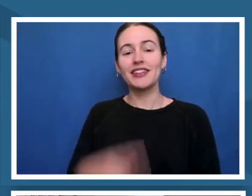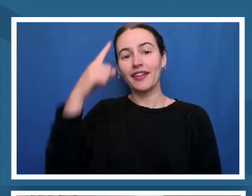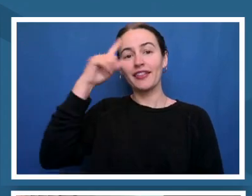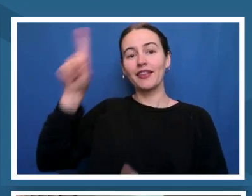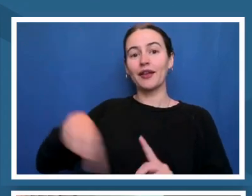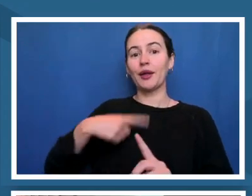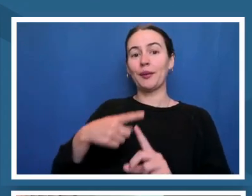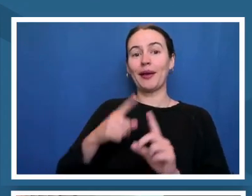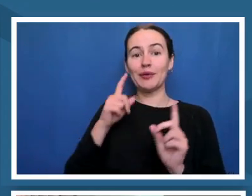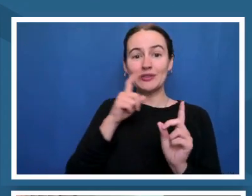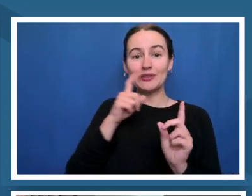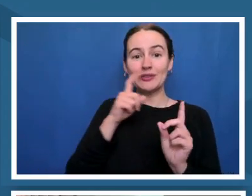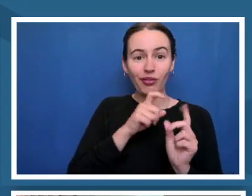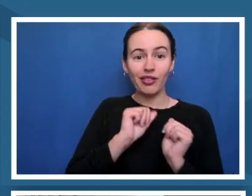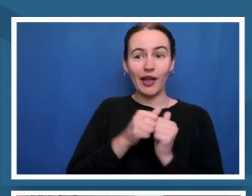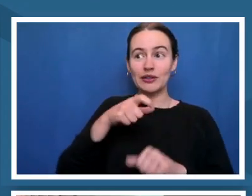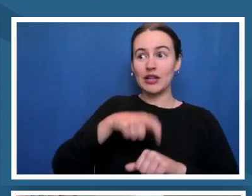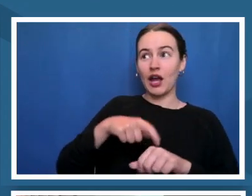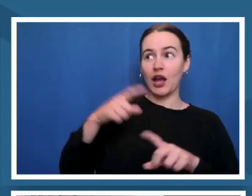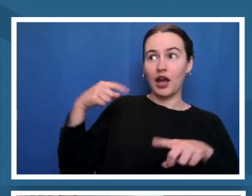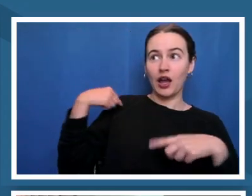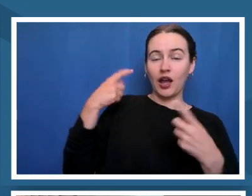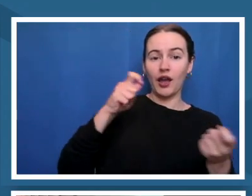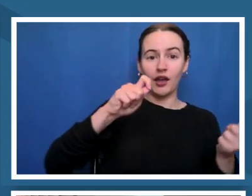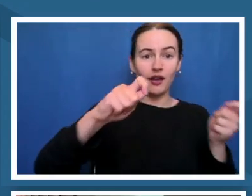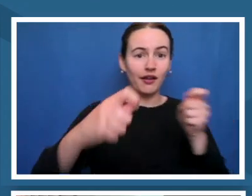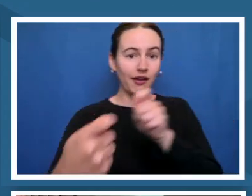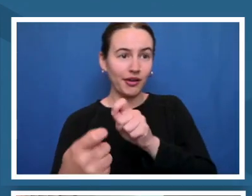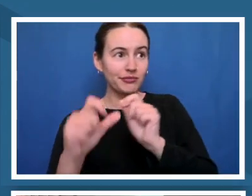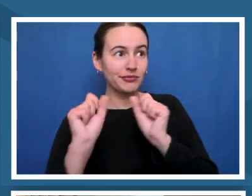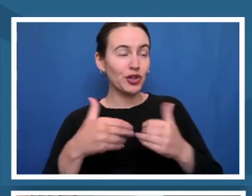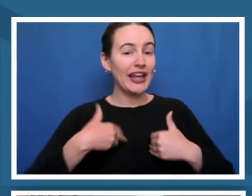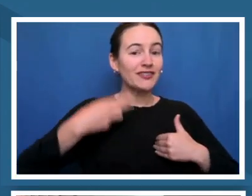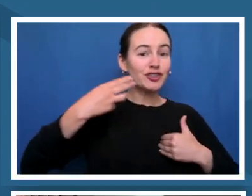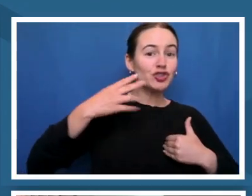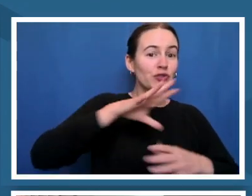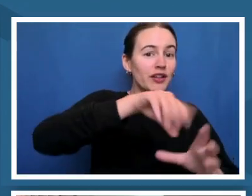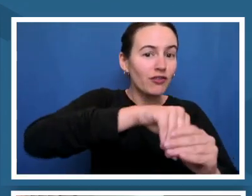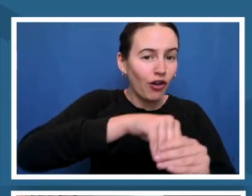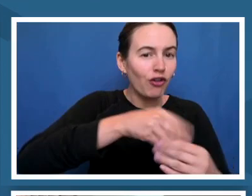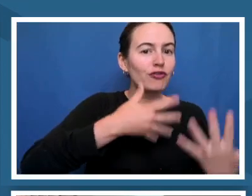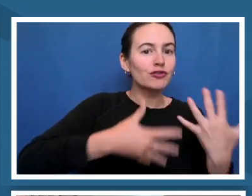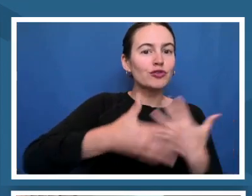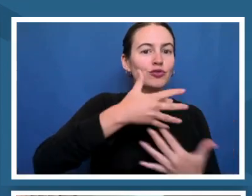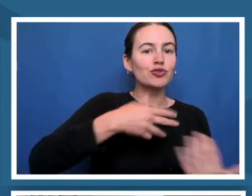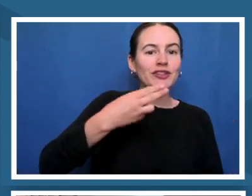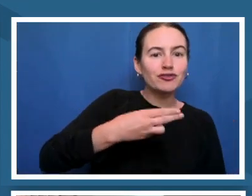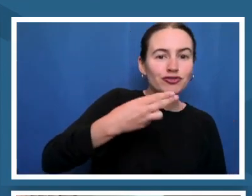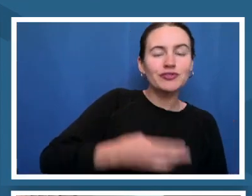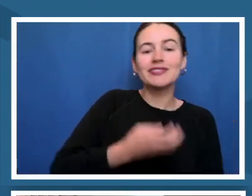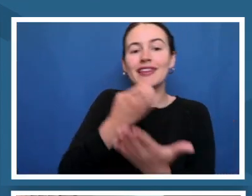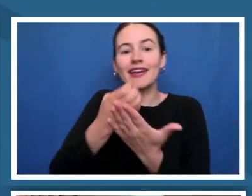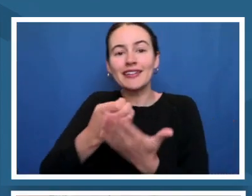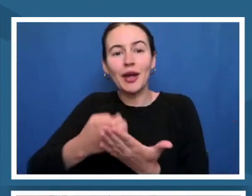over time so you could bring in history social history economic history